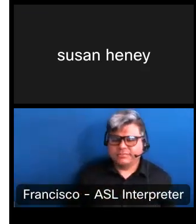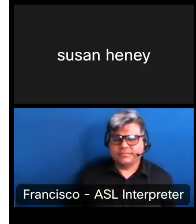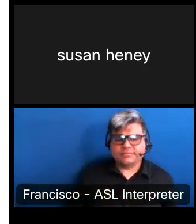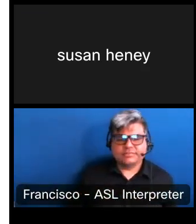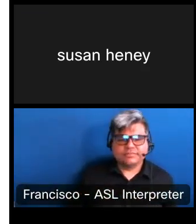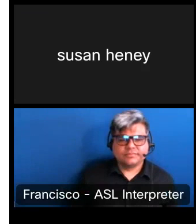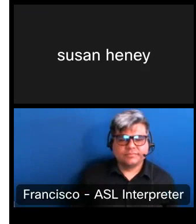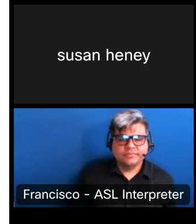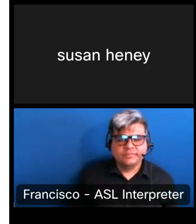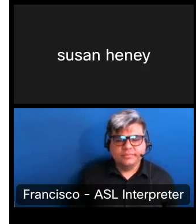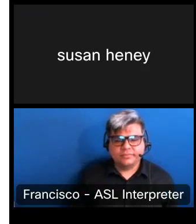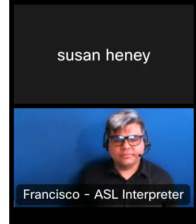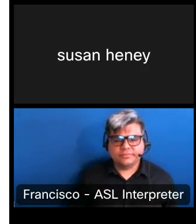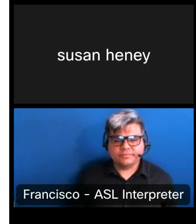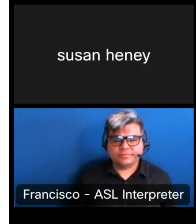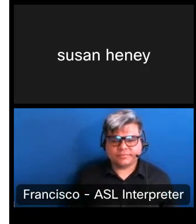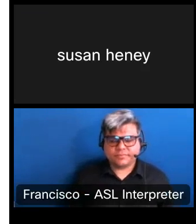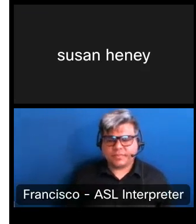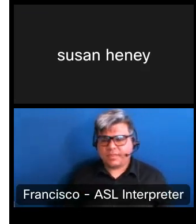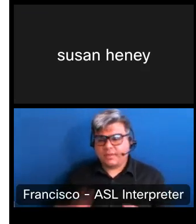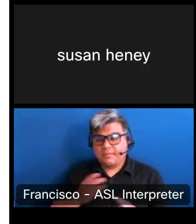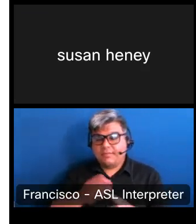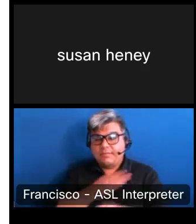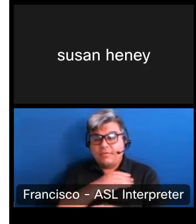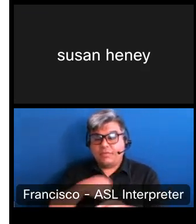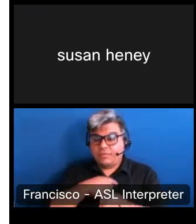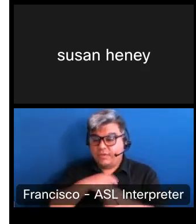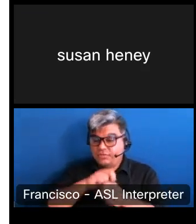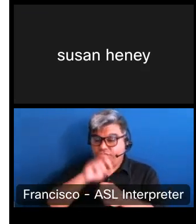Now before we actually get into the data, I wanted to highlight some race and ethnicity